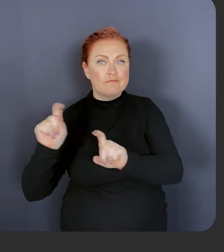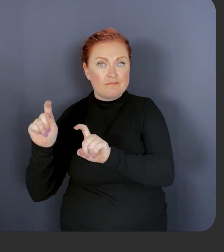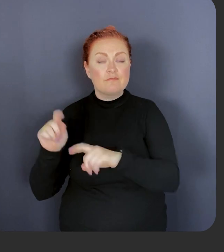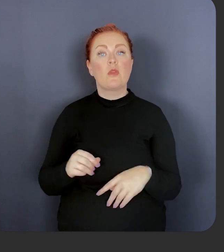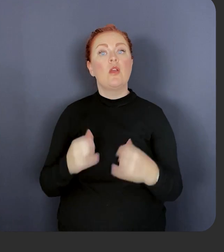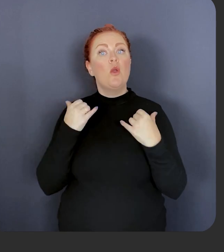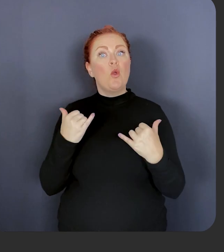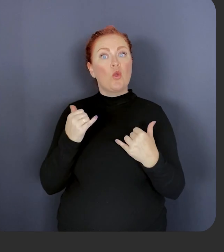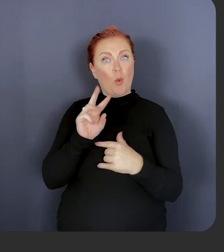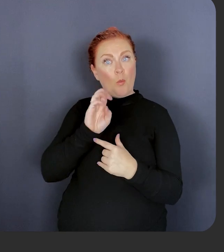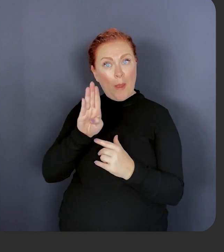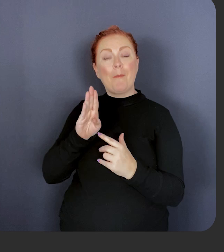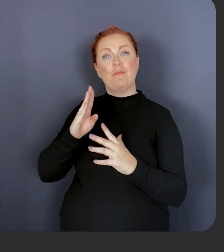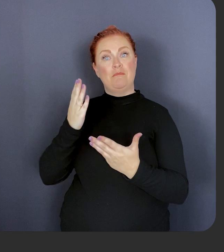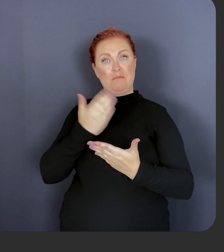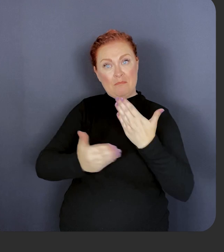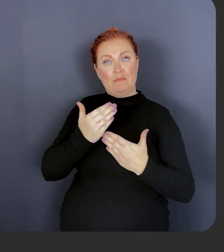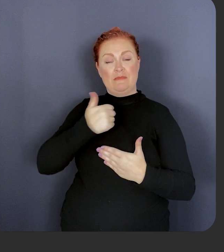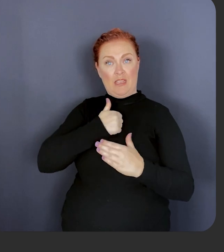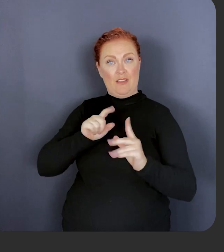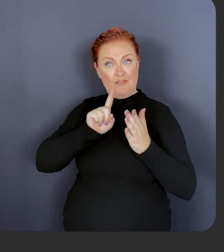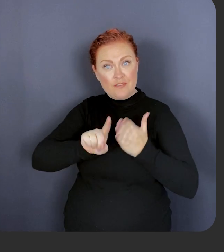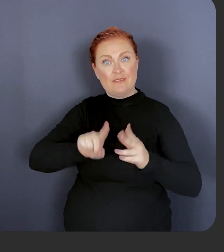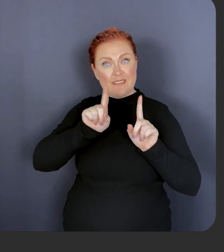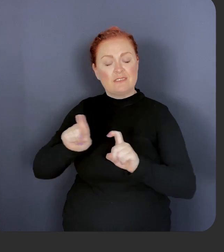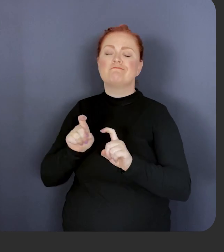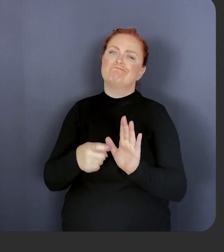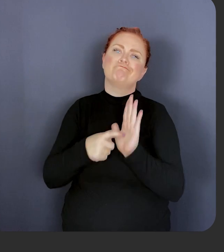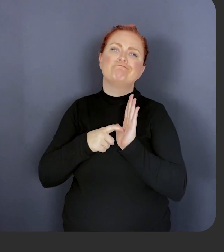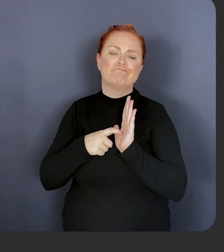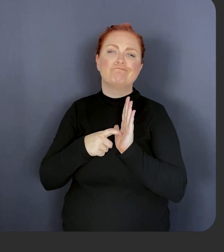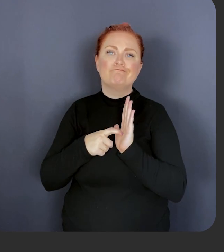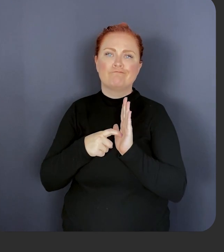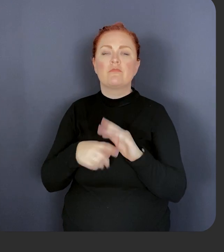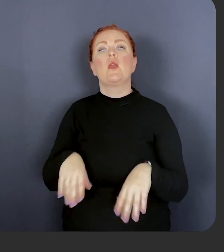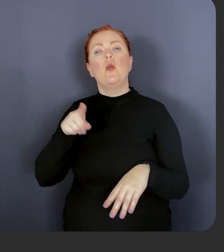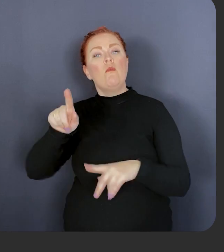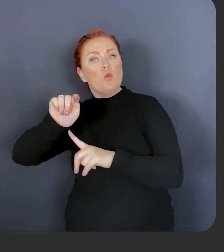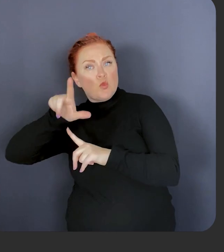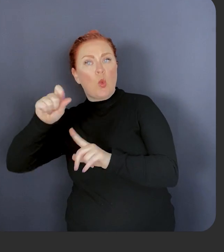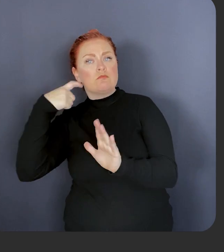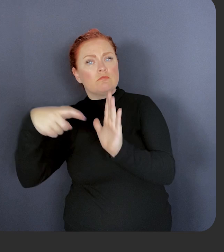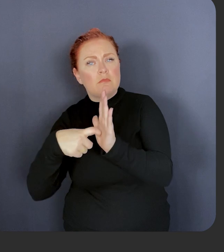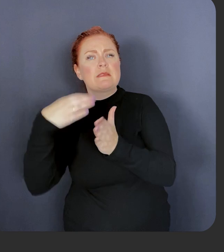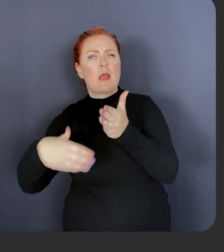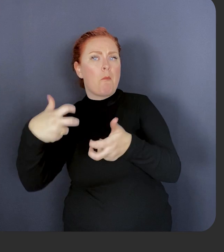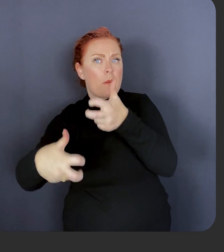In the current state of the web, manual testing accessibility is mandatory. You have tools that can identify accessibility issues,